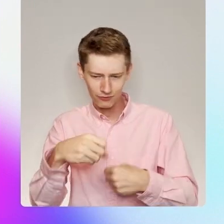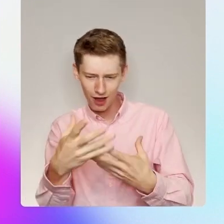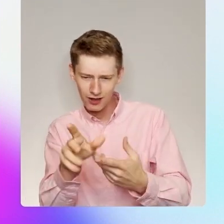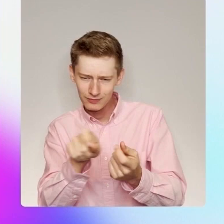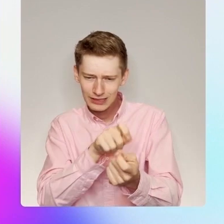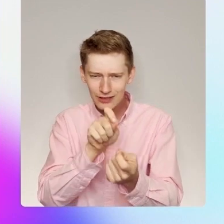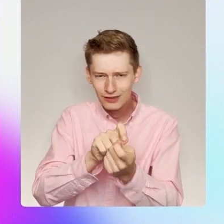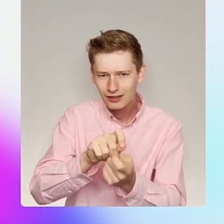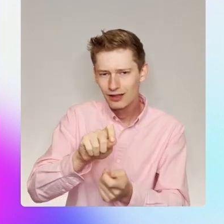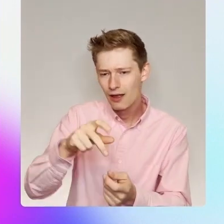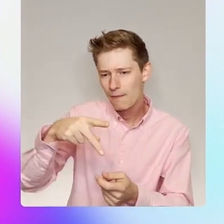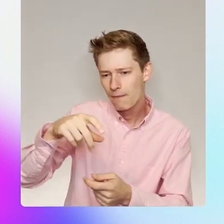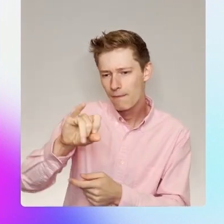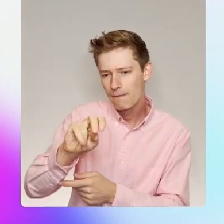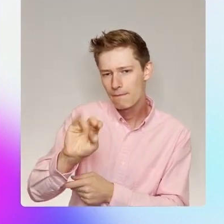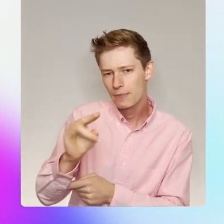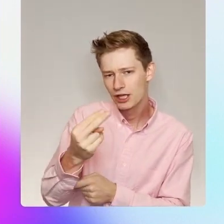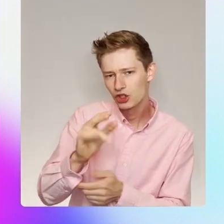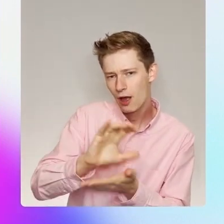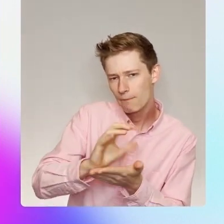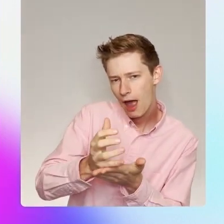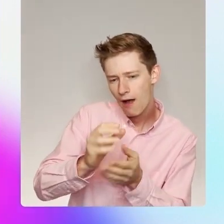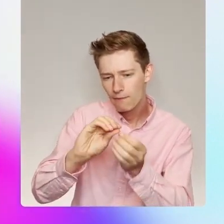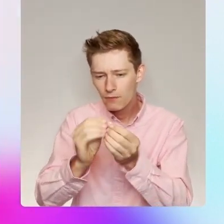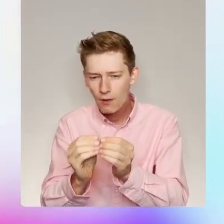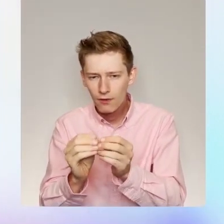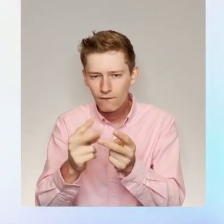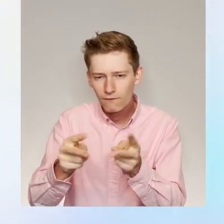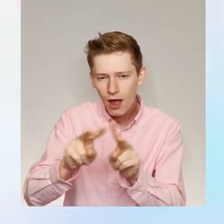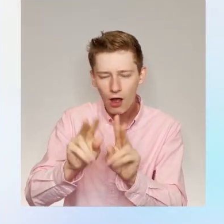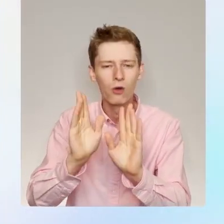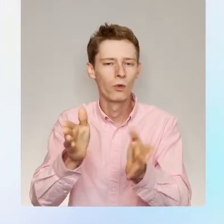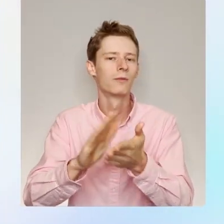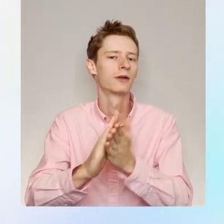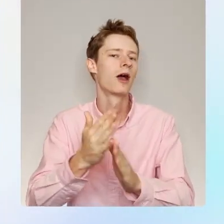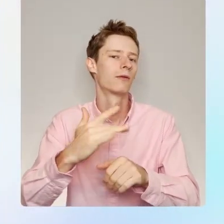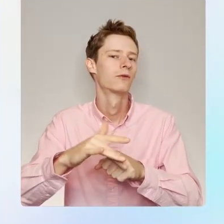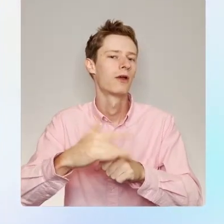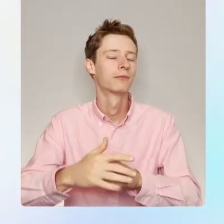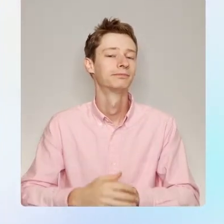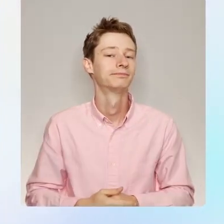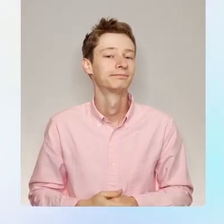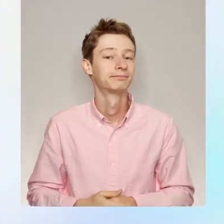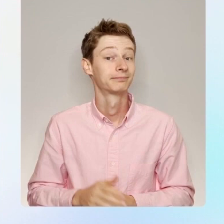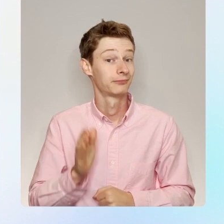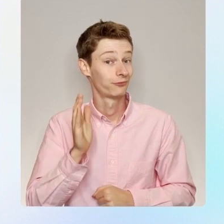and pinch pressure values directly available. Speaking of future SDK updates,